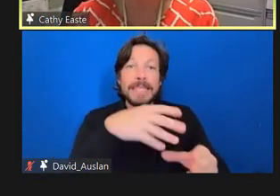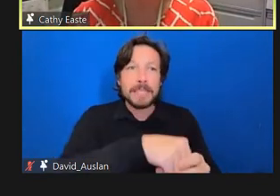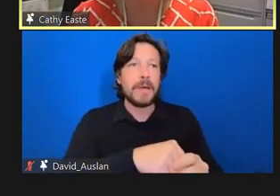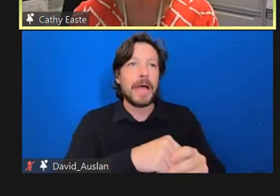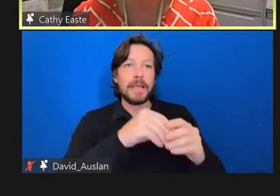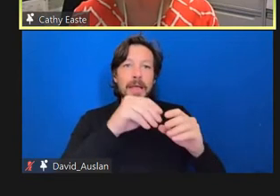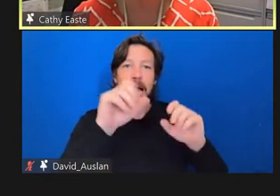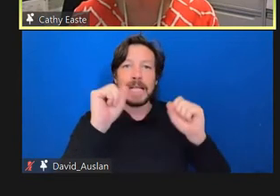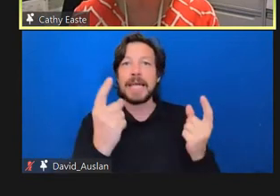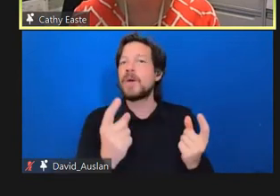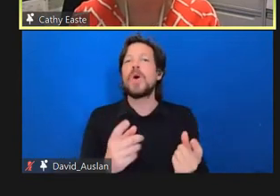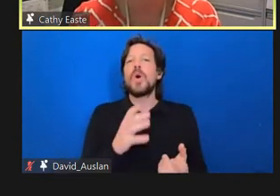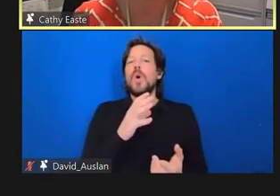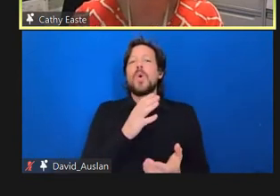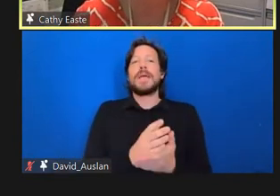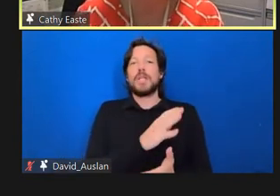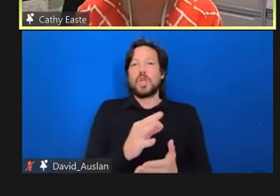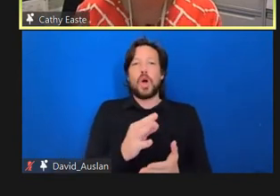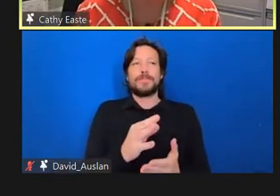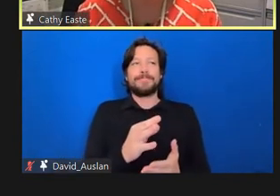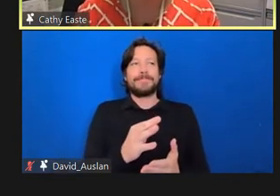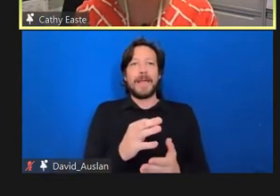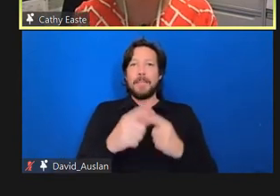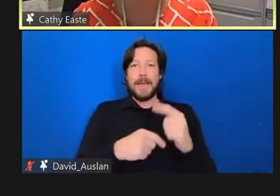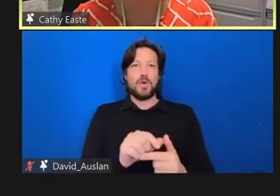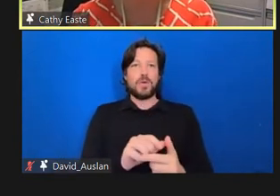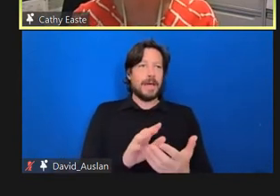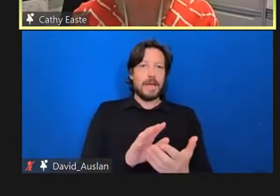how much your speech ability, your lip reading capacity, or your level of hearing loss.